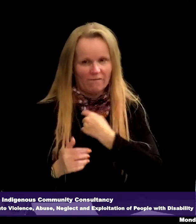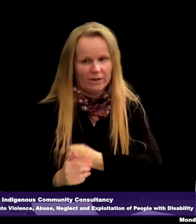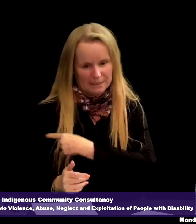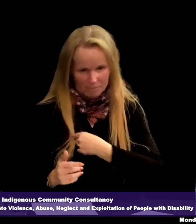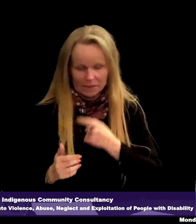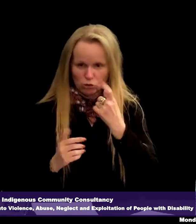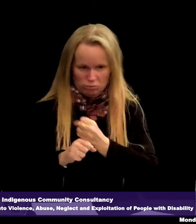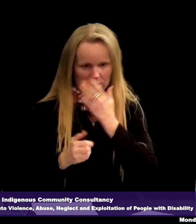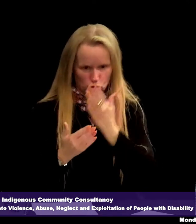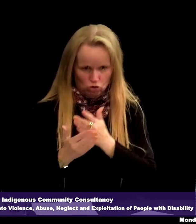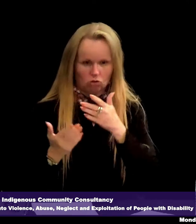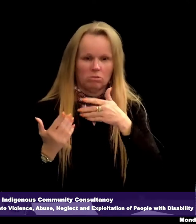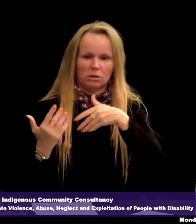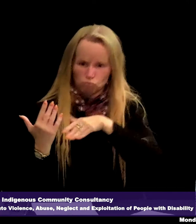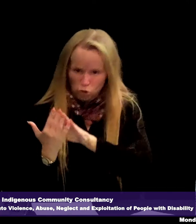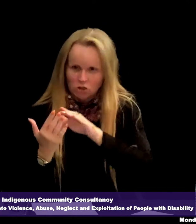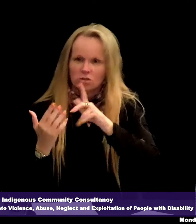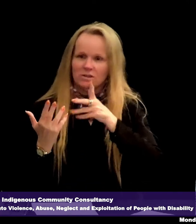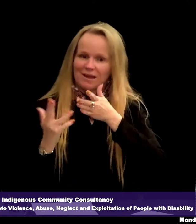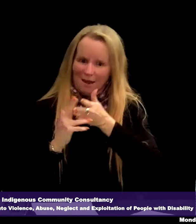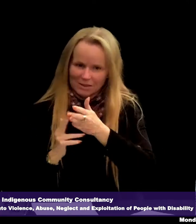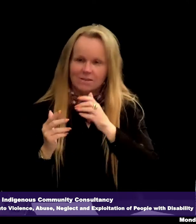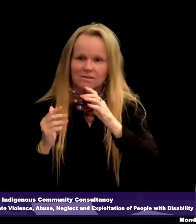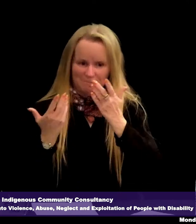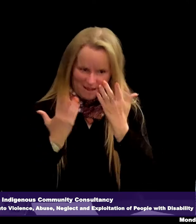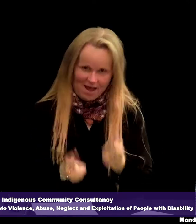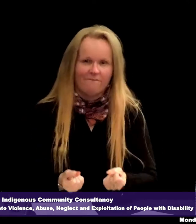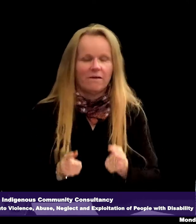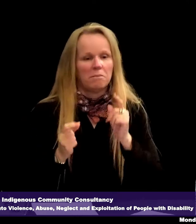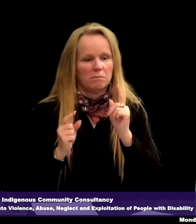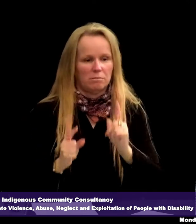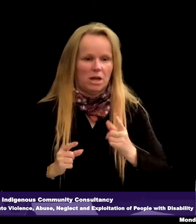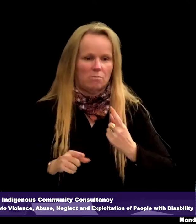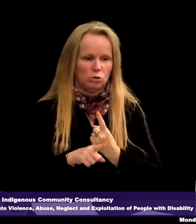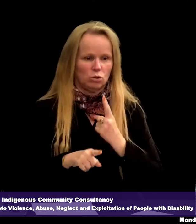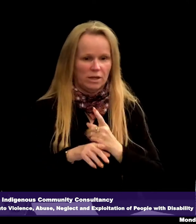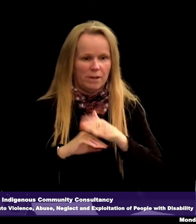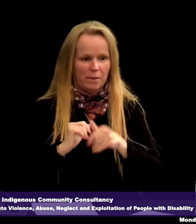Wonderful people who are committed to ensure that they use an approach that's accessible and they have respect.